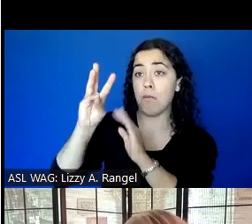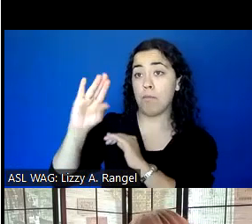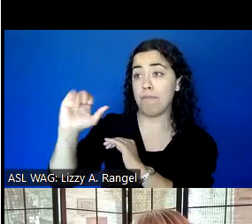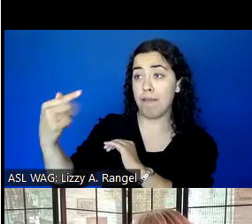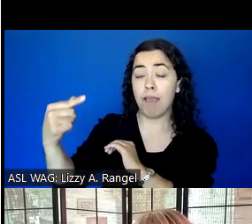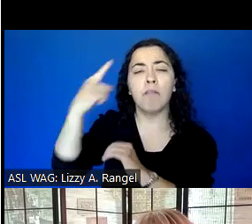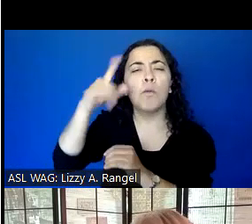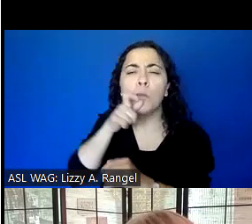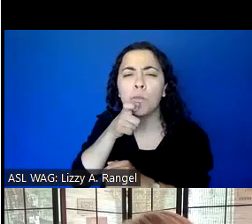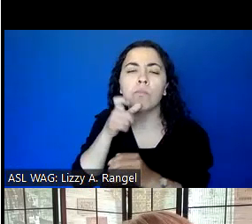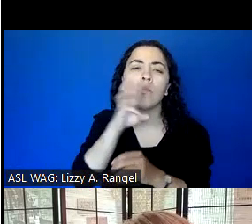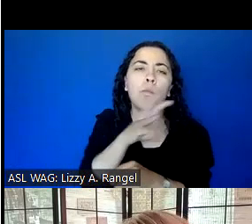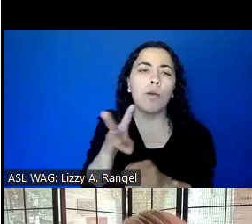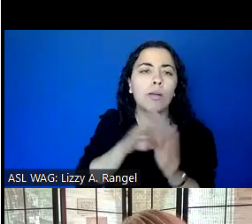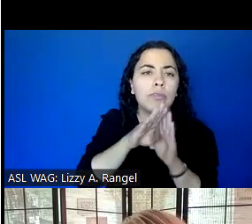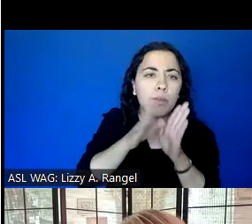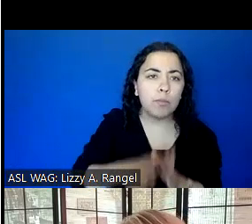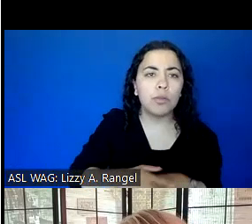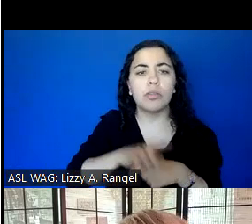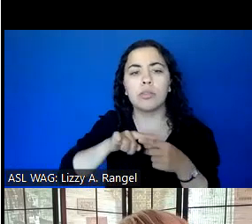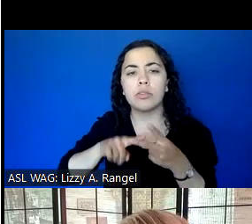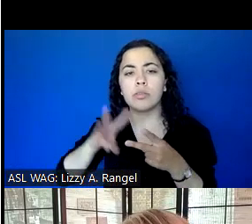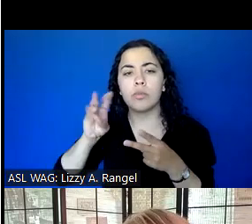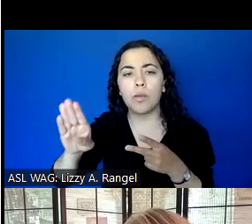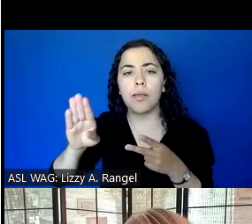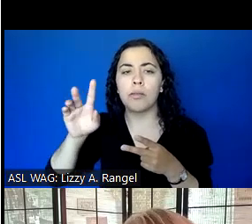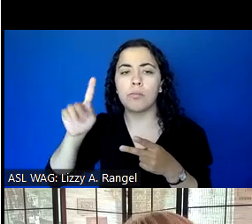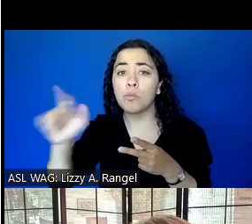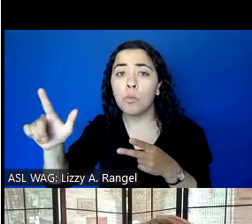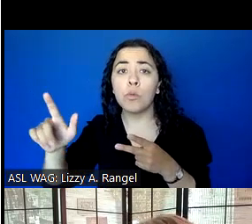what some alternatives might be that might be more accessible for your consumer base.